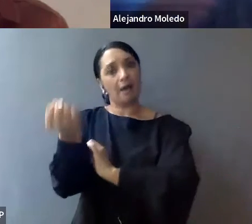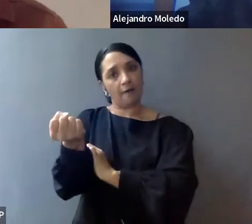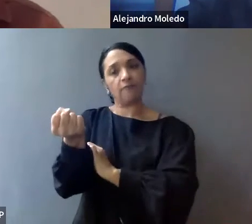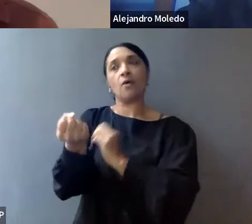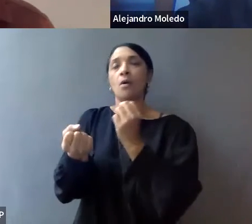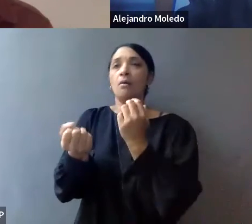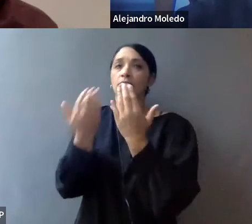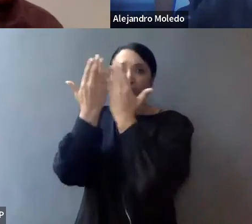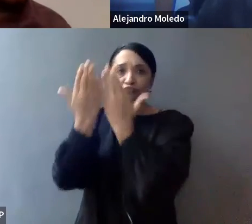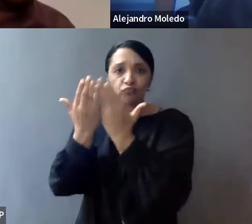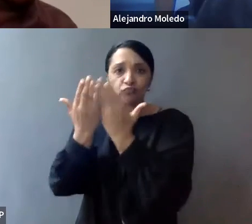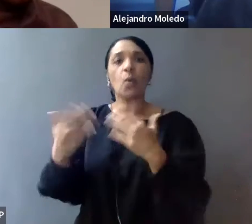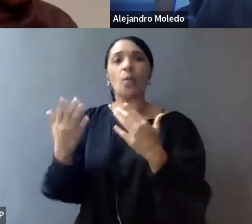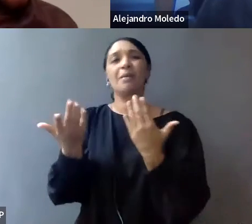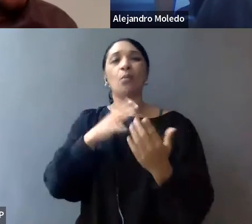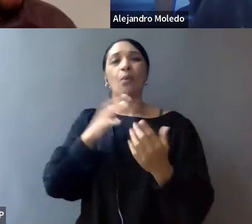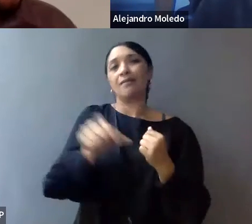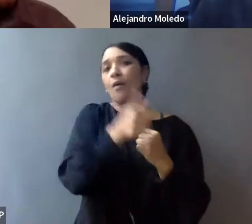or because they enroll in another university,